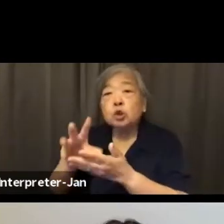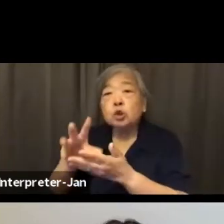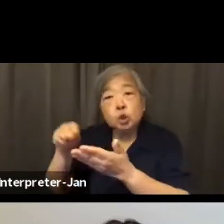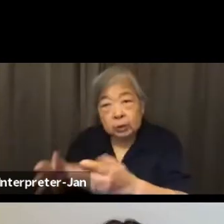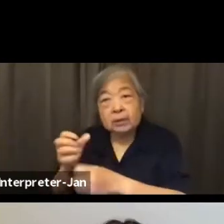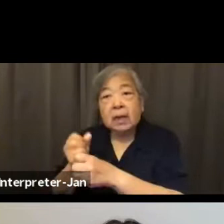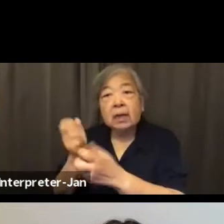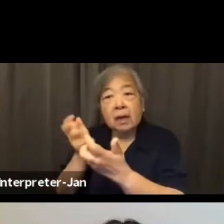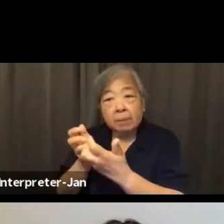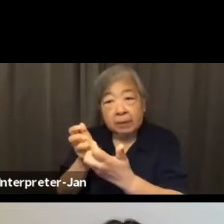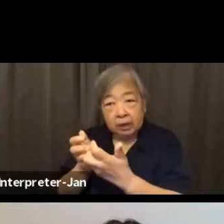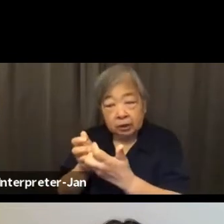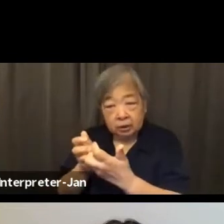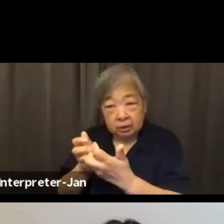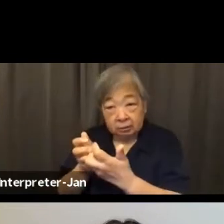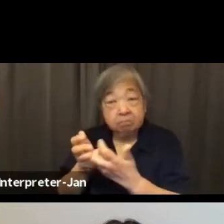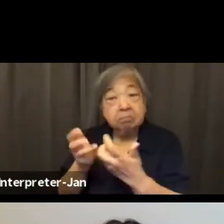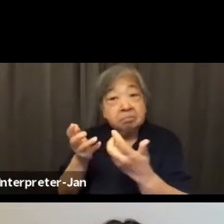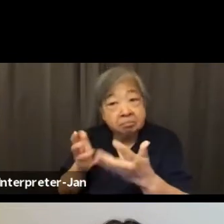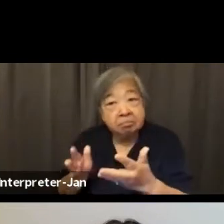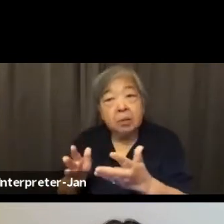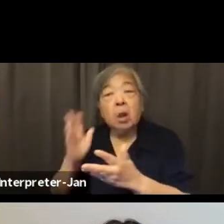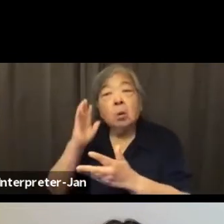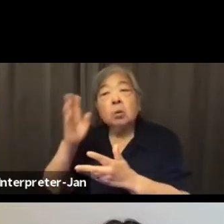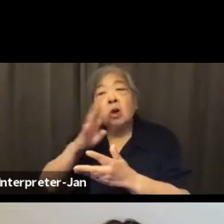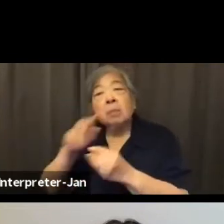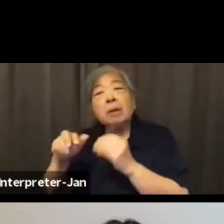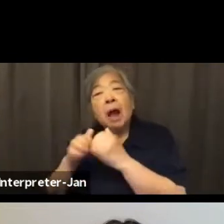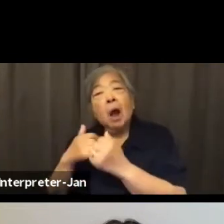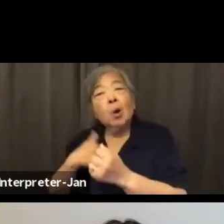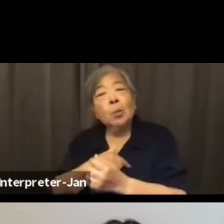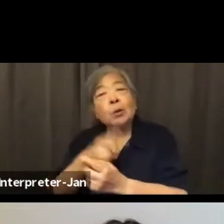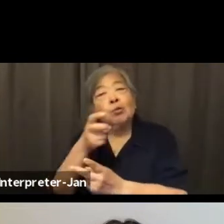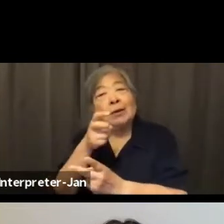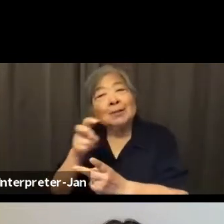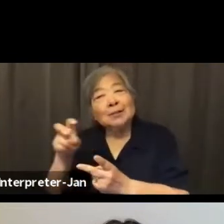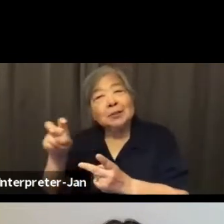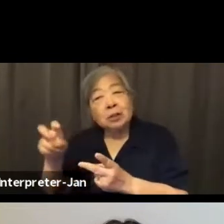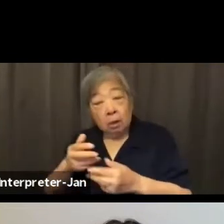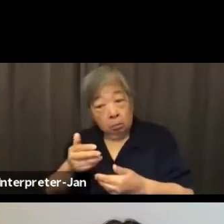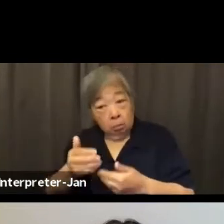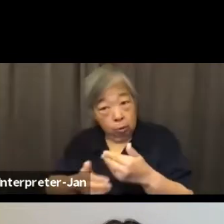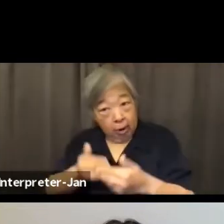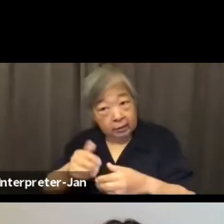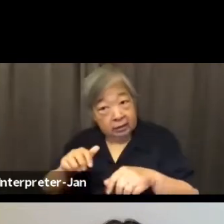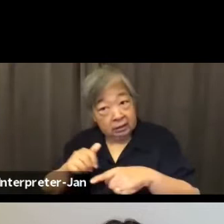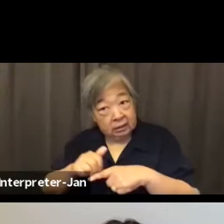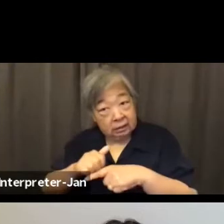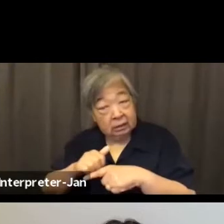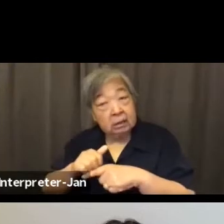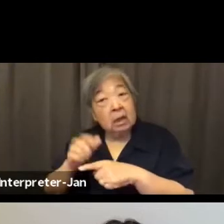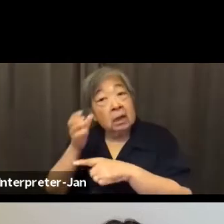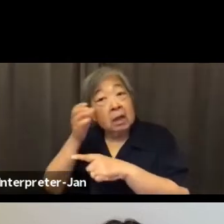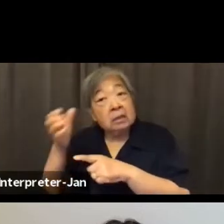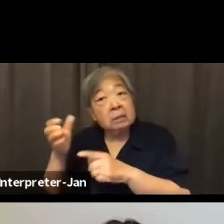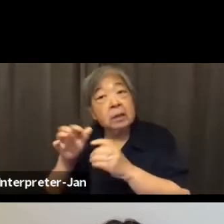I discuss this, I will share more about how we transitioned these practices and concepts into the virtual space.